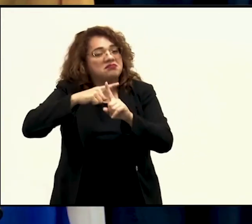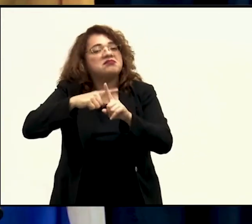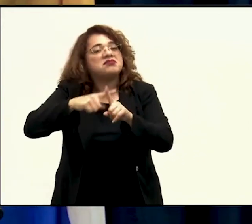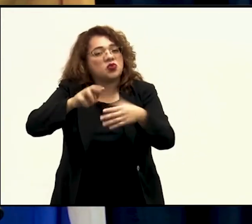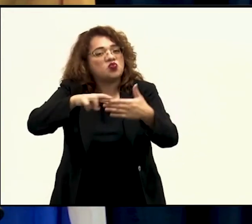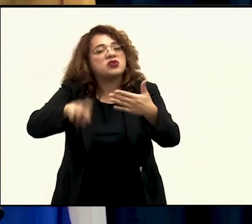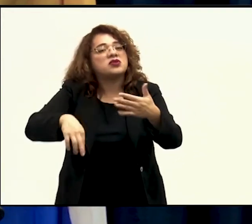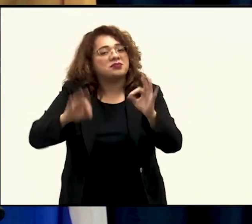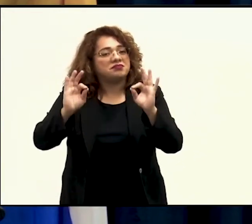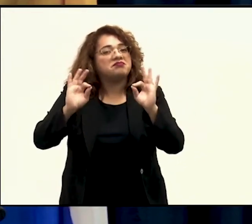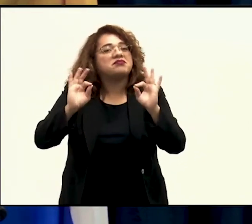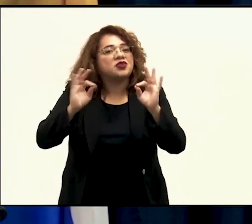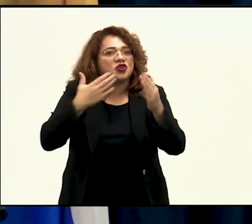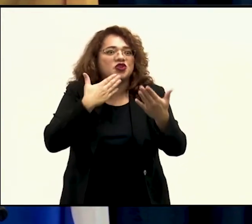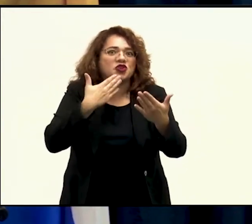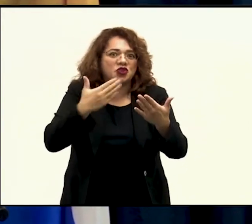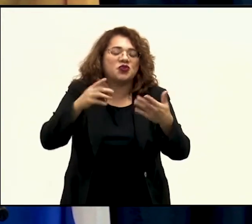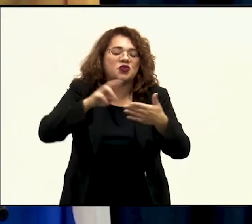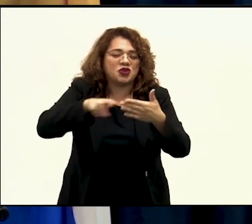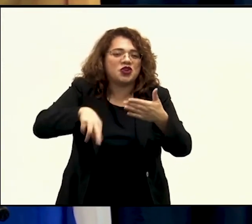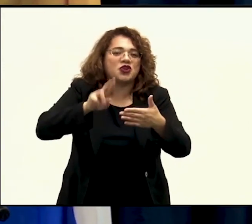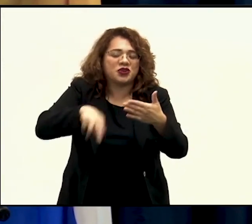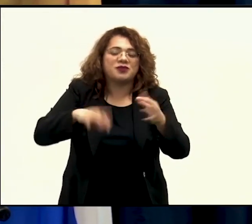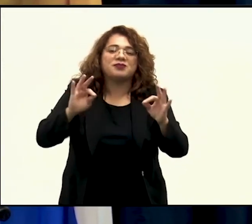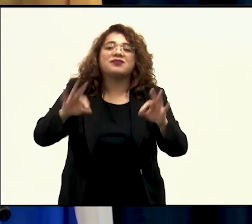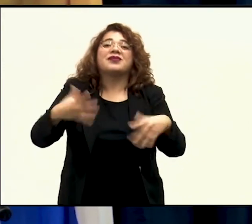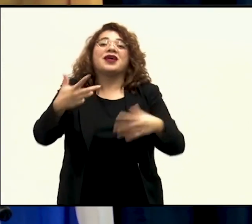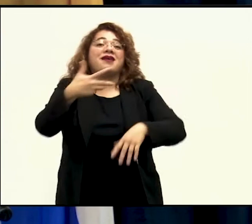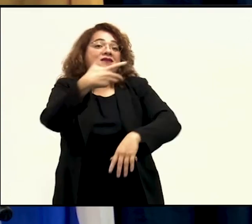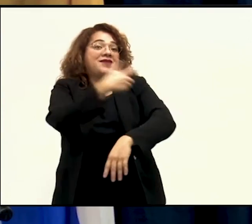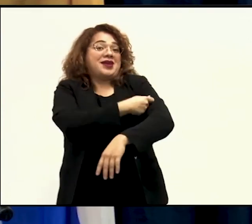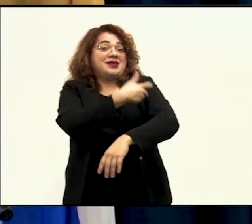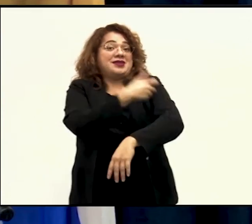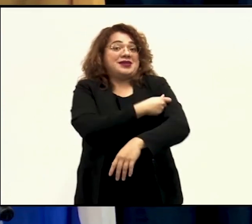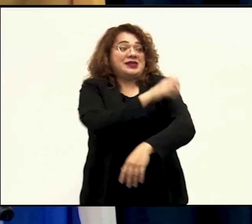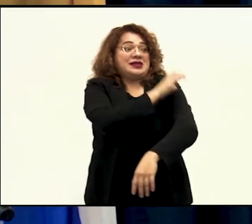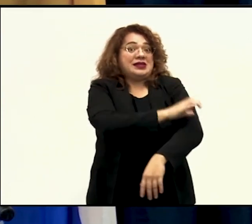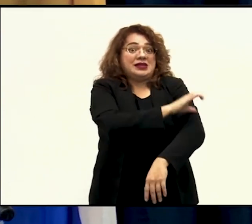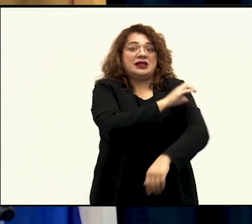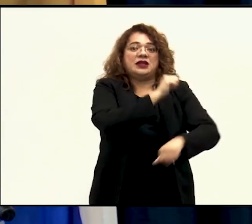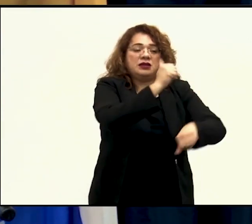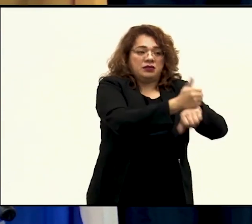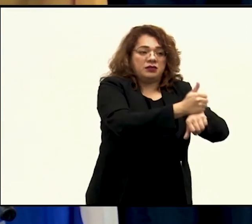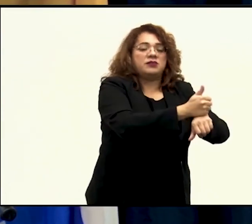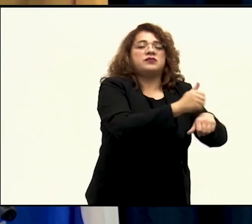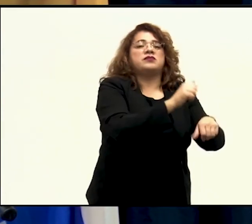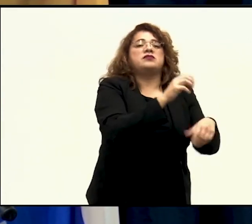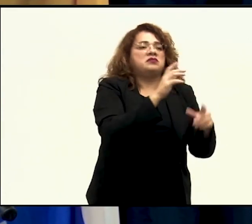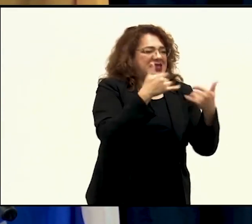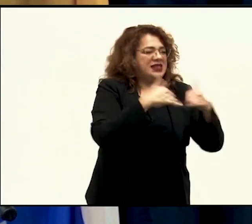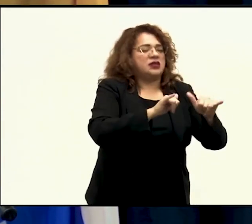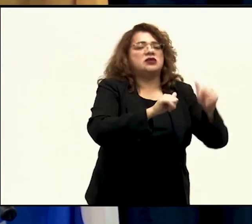We have mobile vaccination clinics right now and by the way, we're going out consistently doing kind of one on one vaccinations.